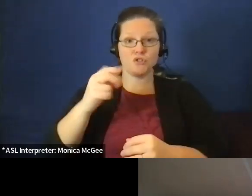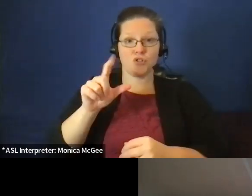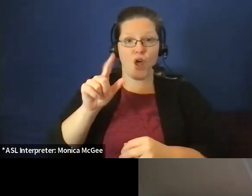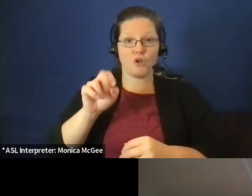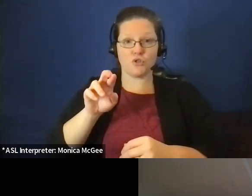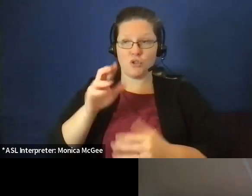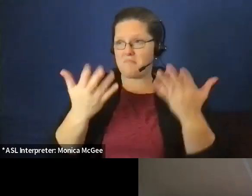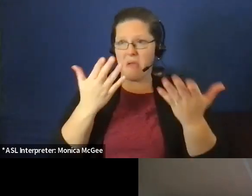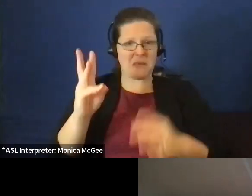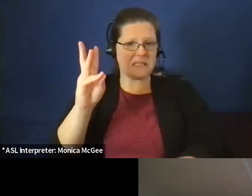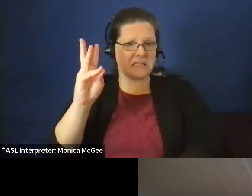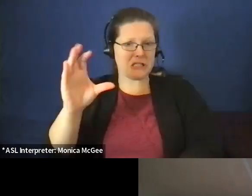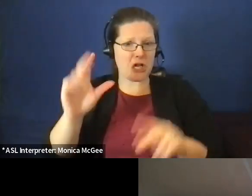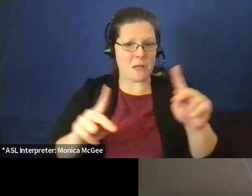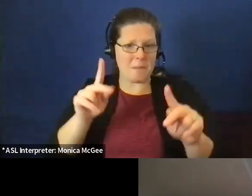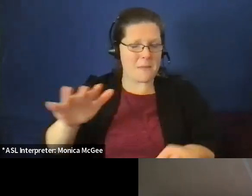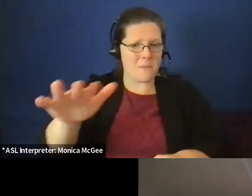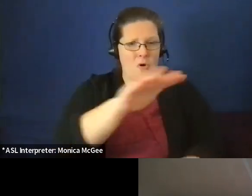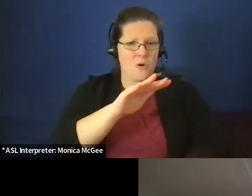It's a lot of trauma. When you go into